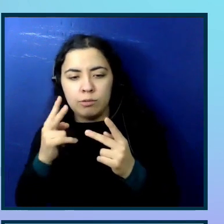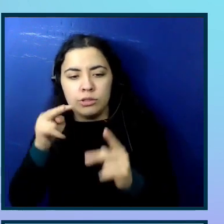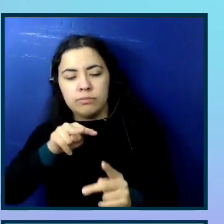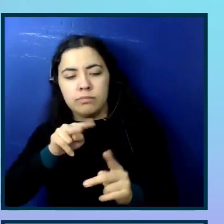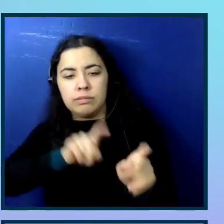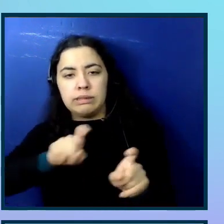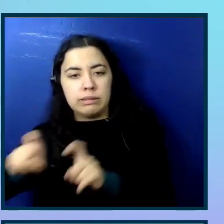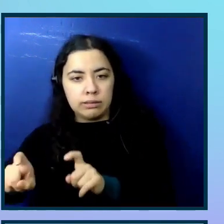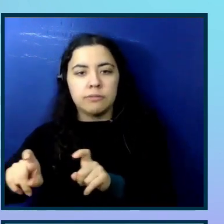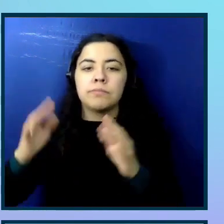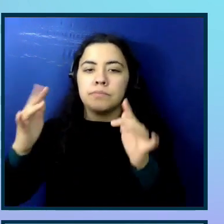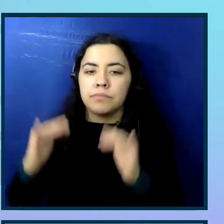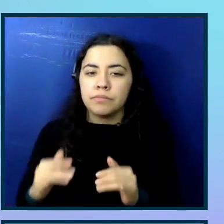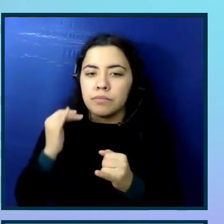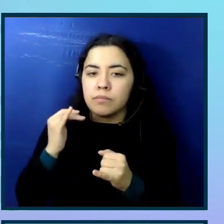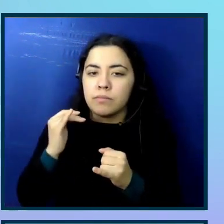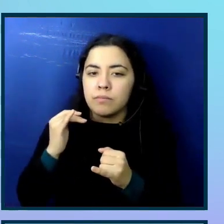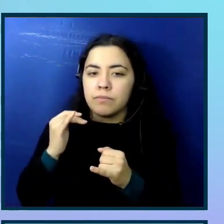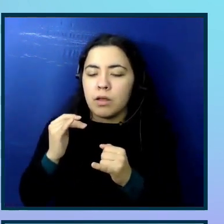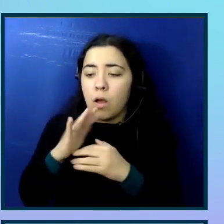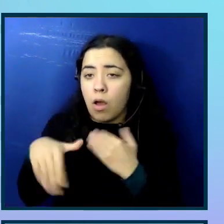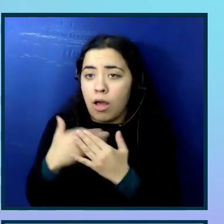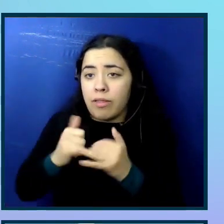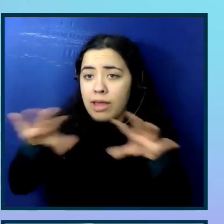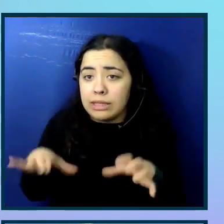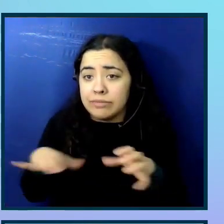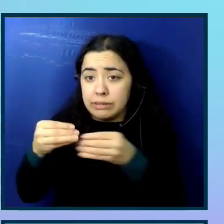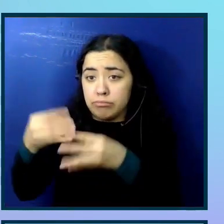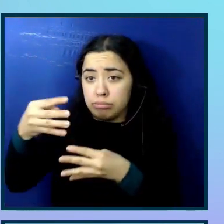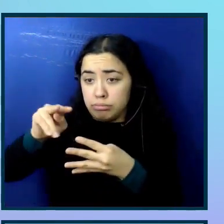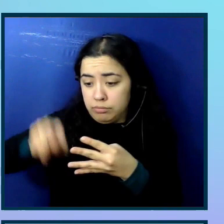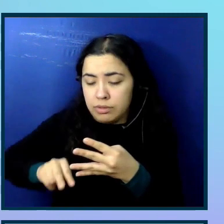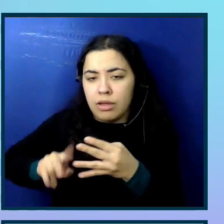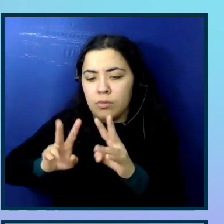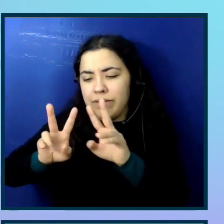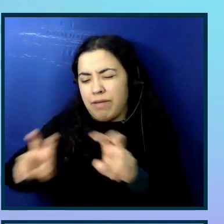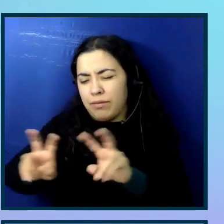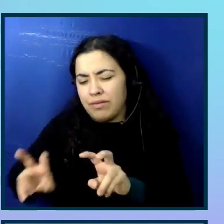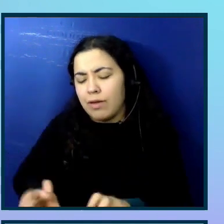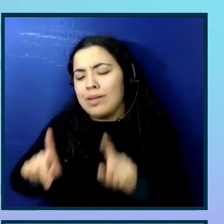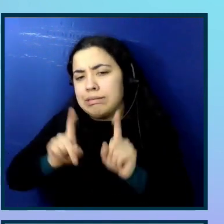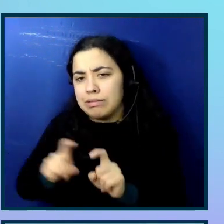And then ultimately we did all of these different activities to test different aspects, to validate different aspects of the design amongst ourselves